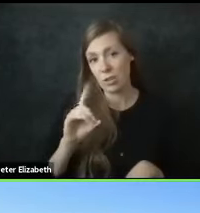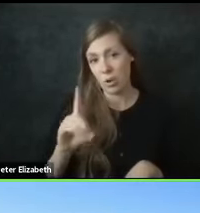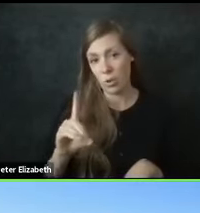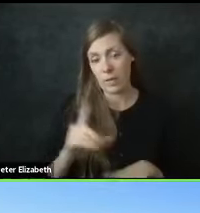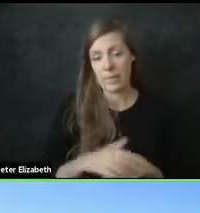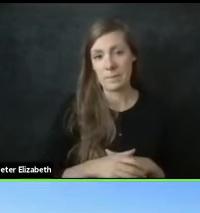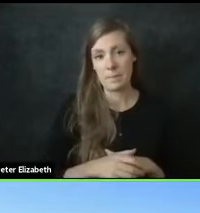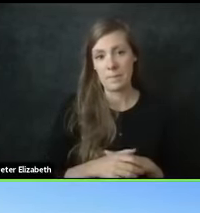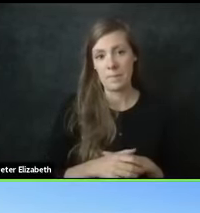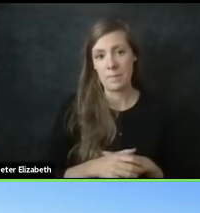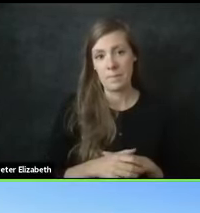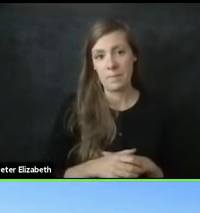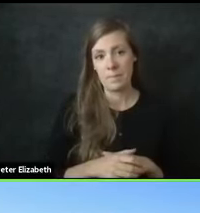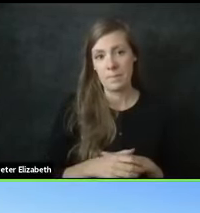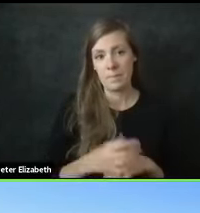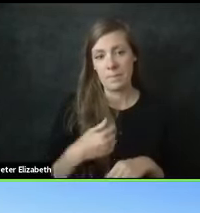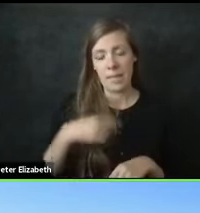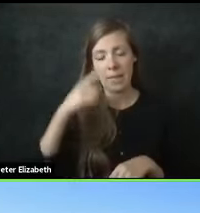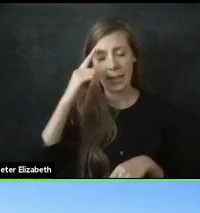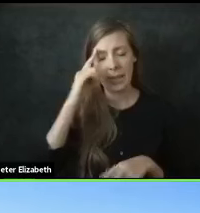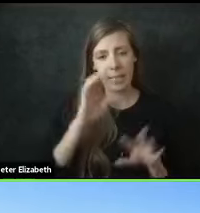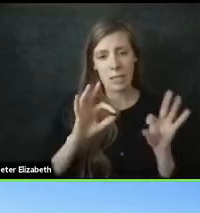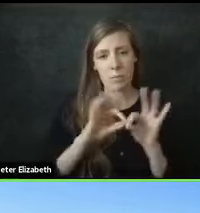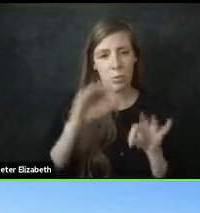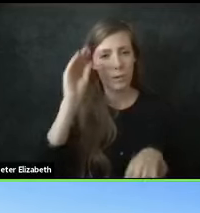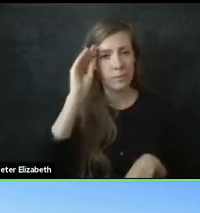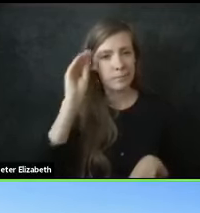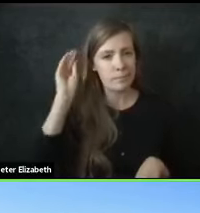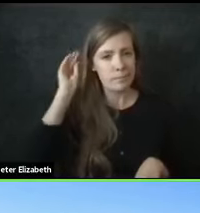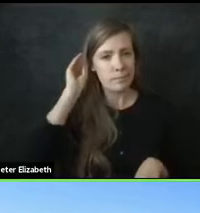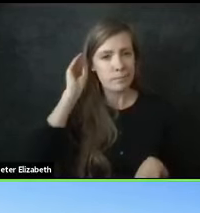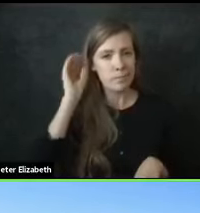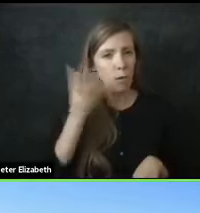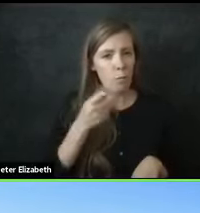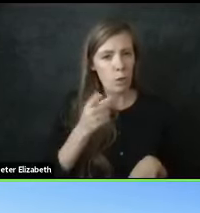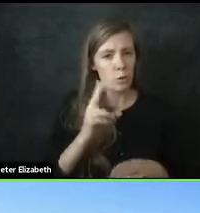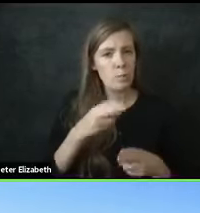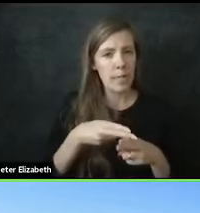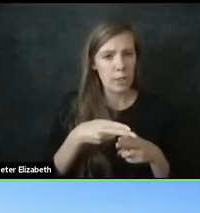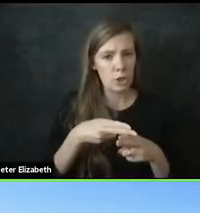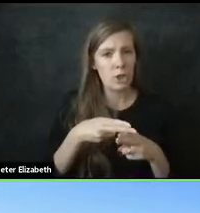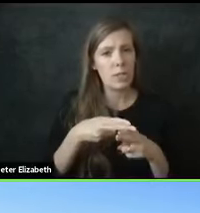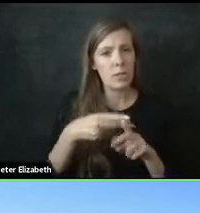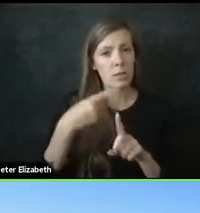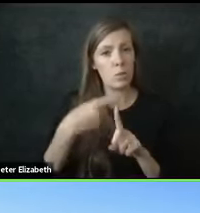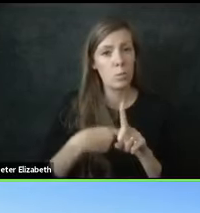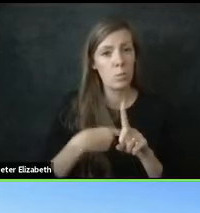I think it's very important to keep in mind that in addition to what you mentioned, Matt, that the rates over the past